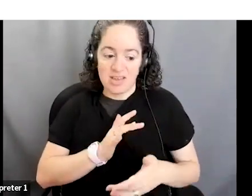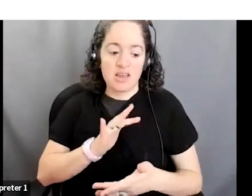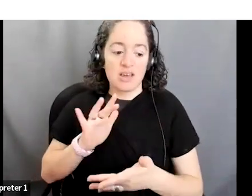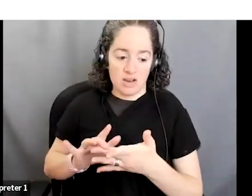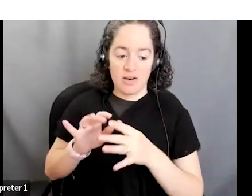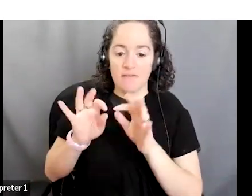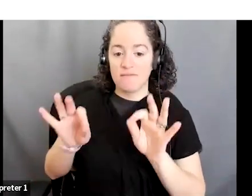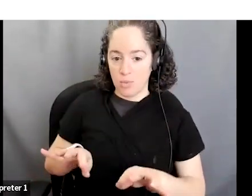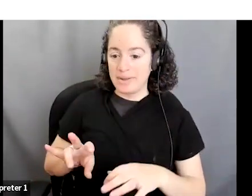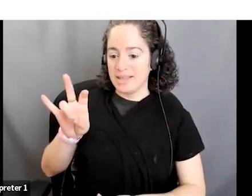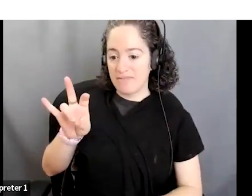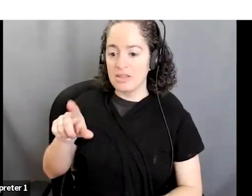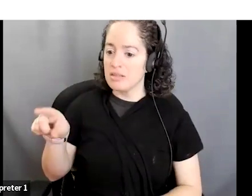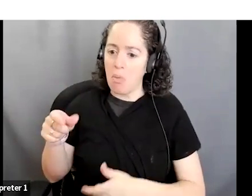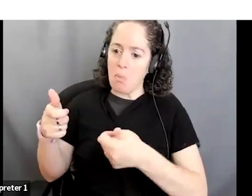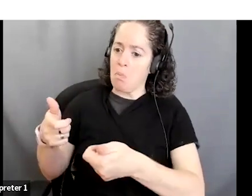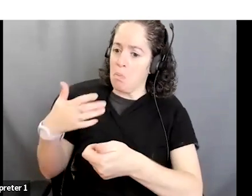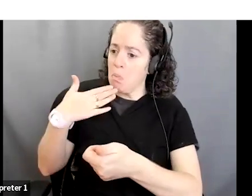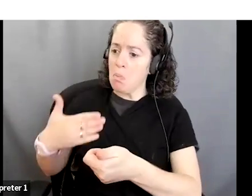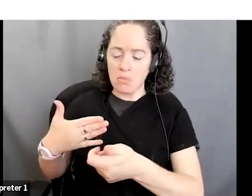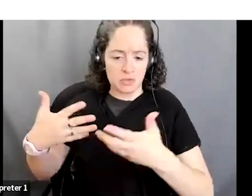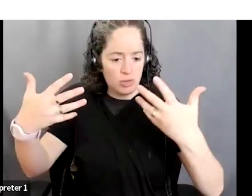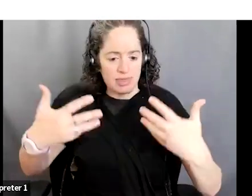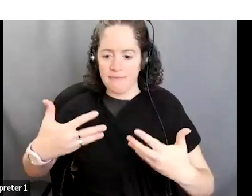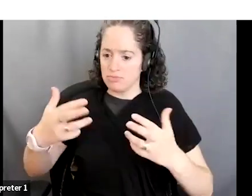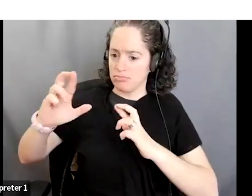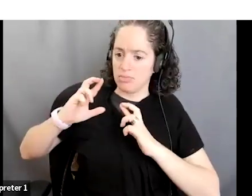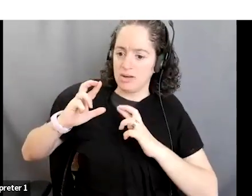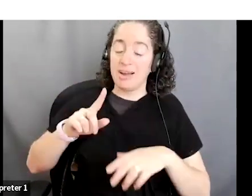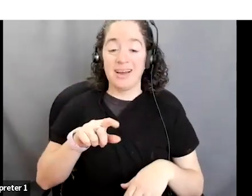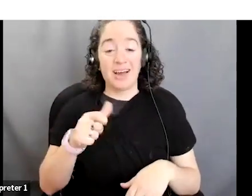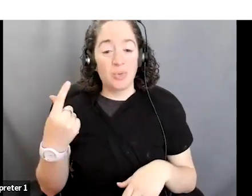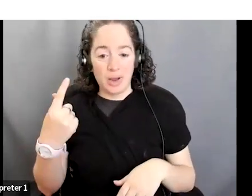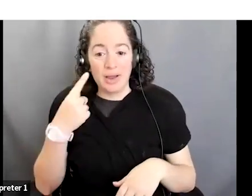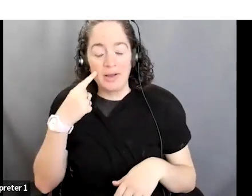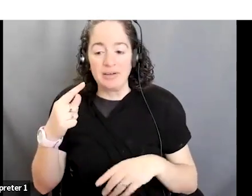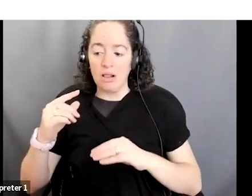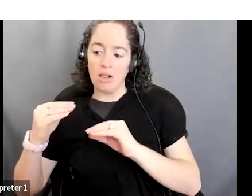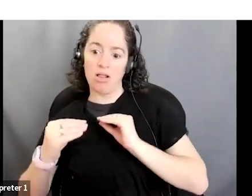The others ended up causing accessibility issues with their modifications.